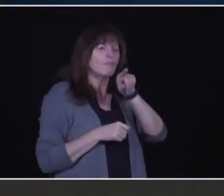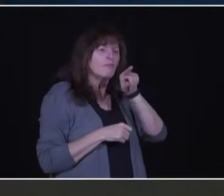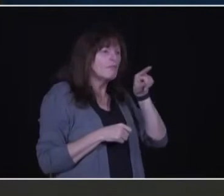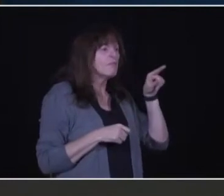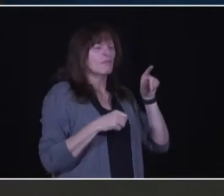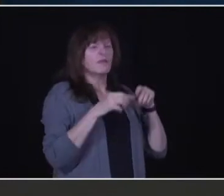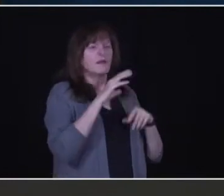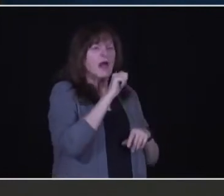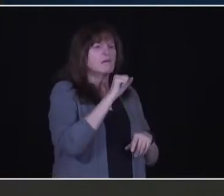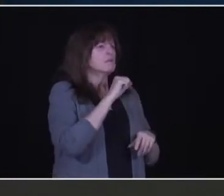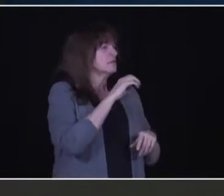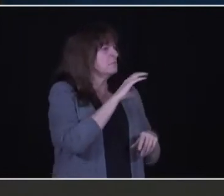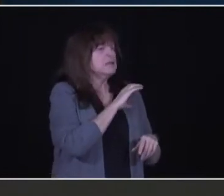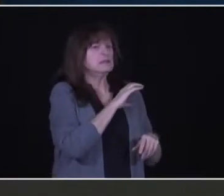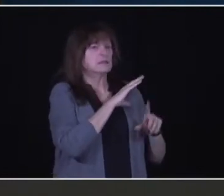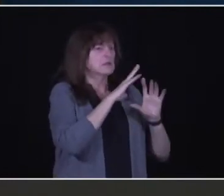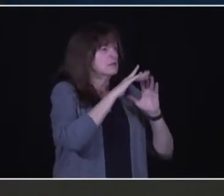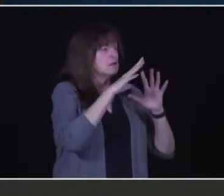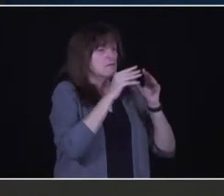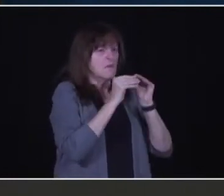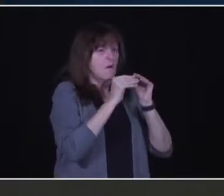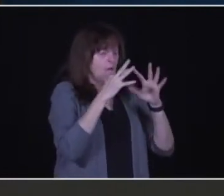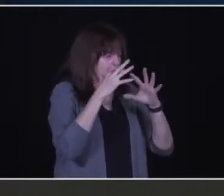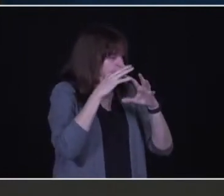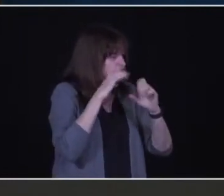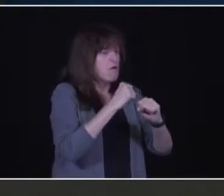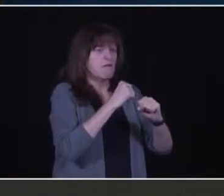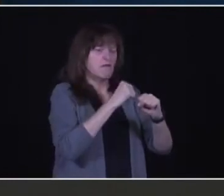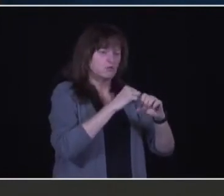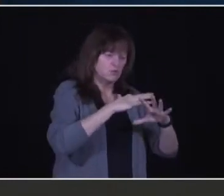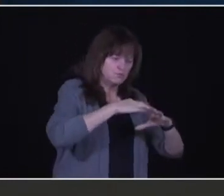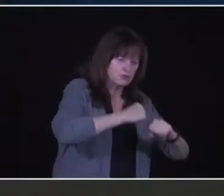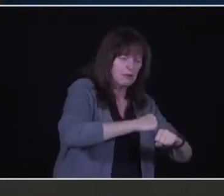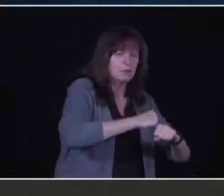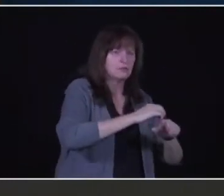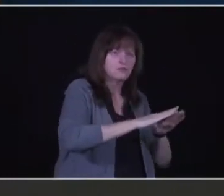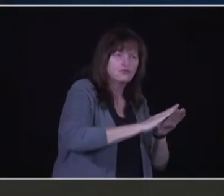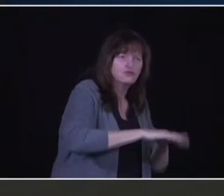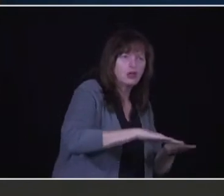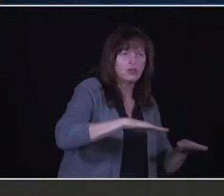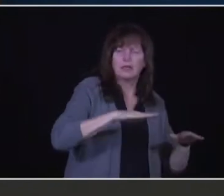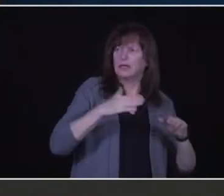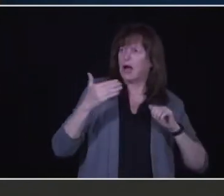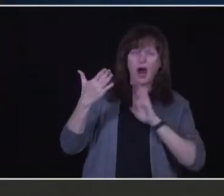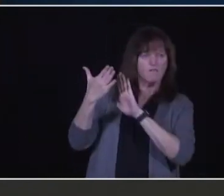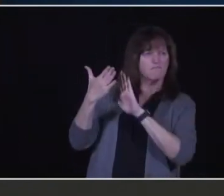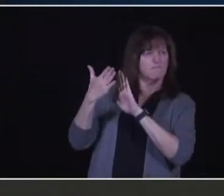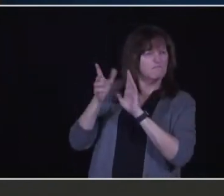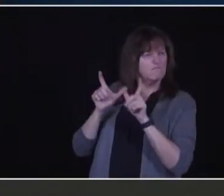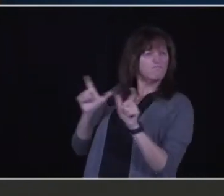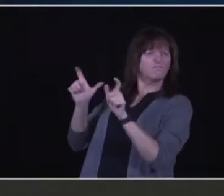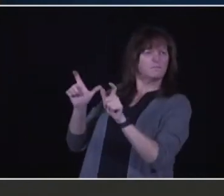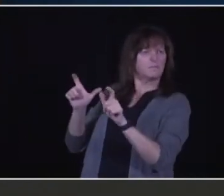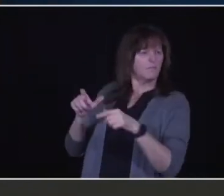to protect exploited children and many new ways. It supports more survivors and the people who support them in obtaining restraining orders